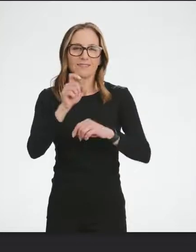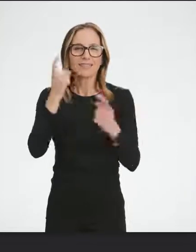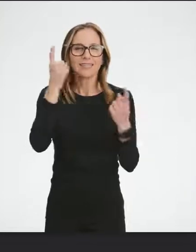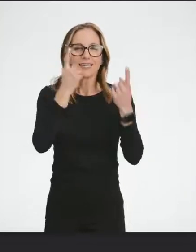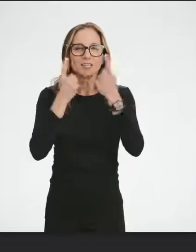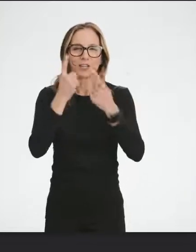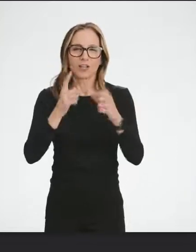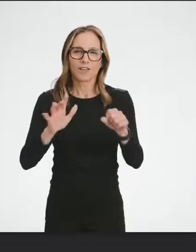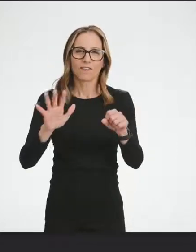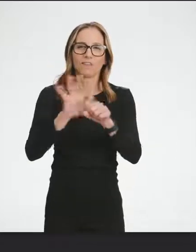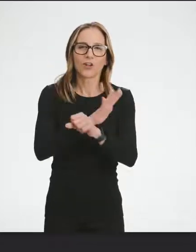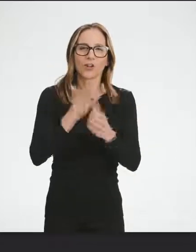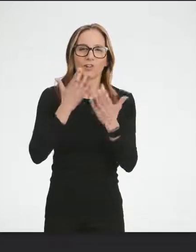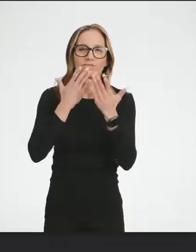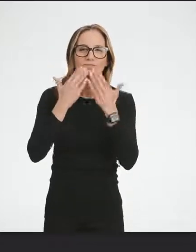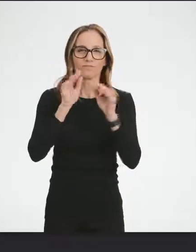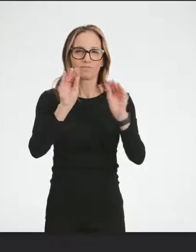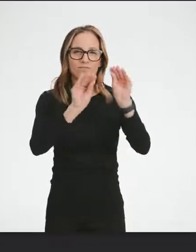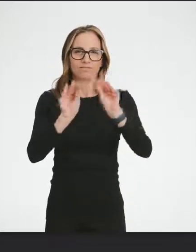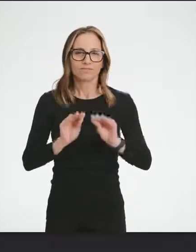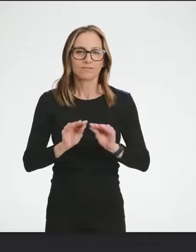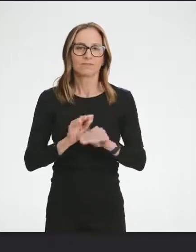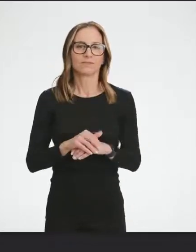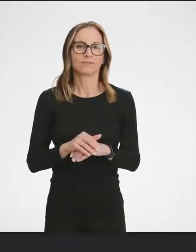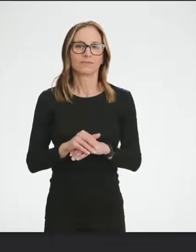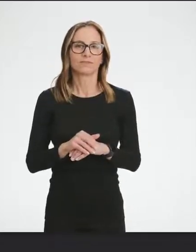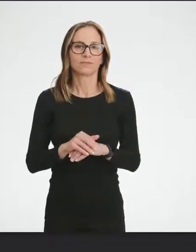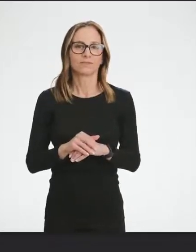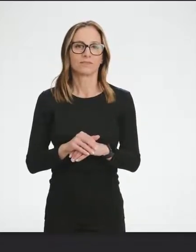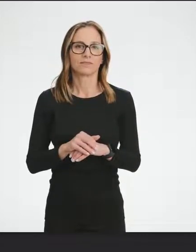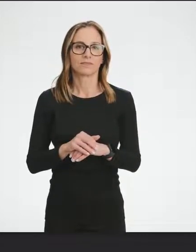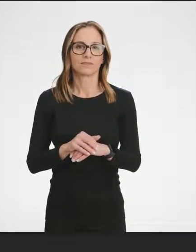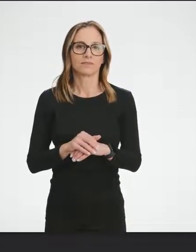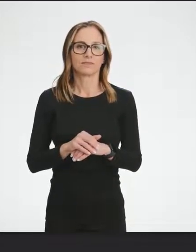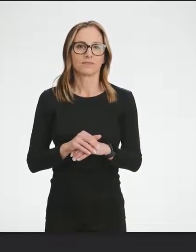the full color rendering mode, which is the default in Xcode Previews.